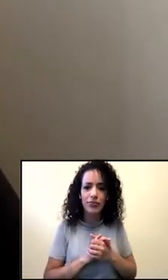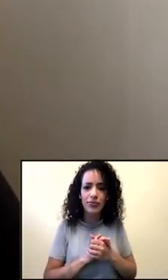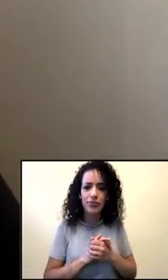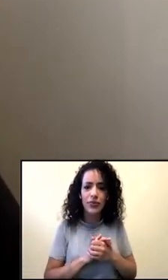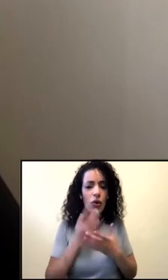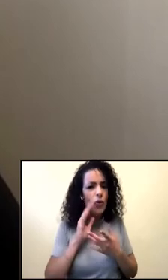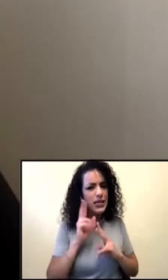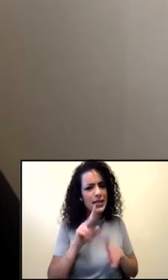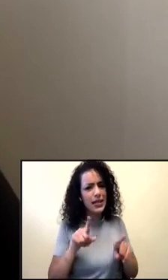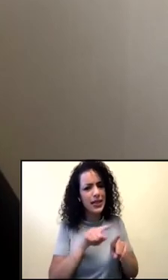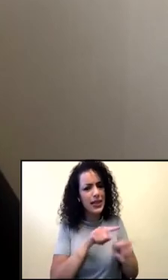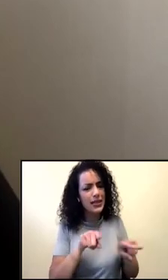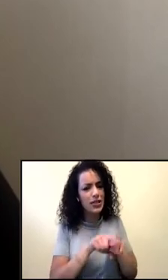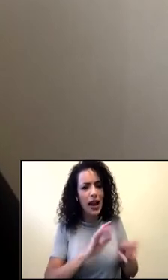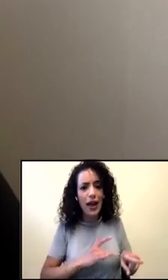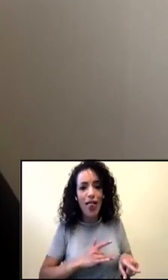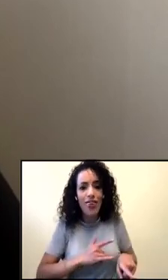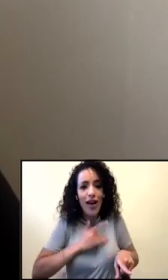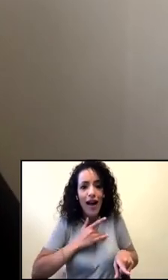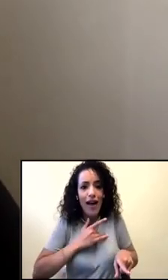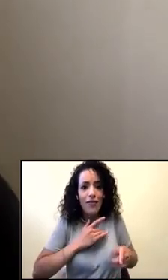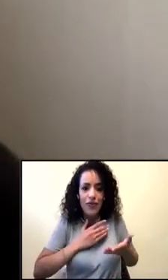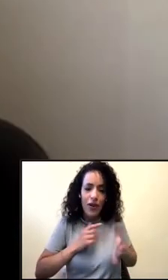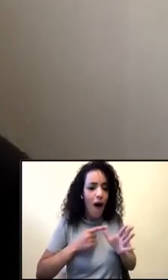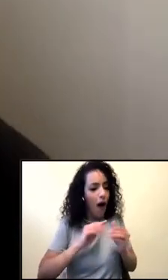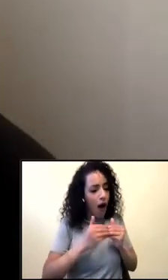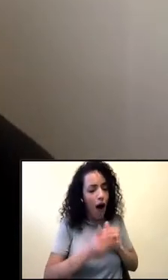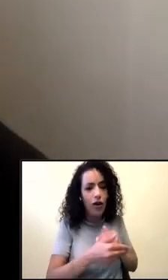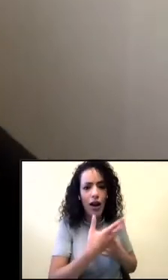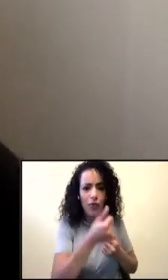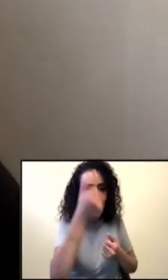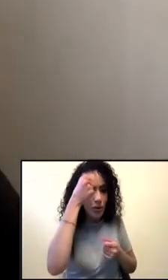all of the knowledge that they knew. But of course, like with any type of history it's